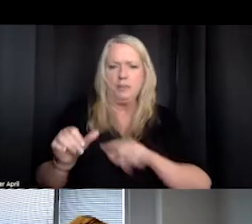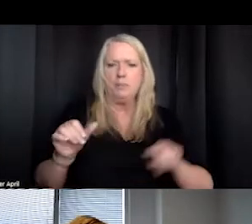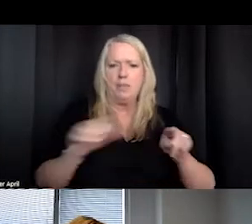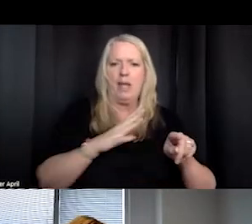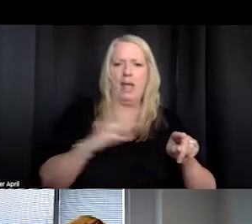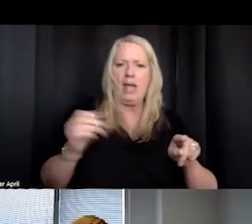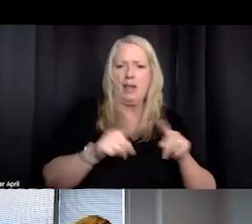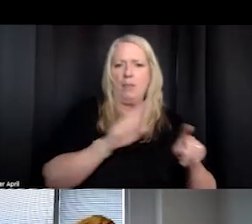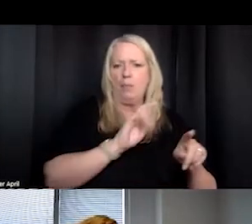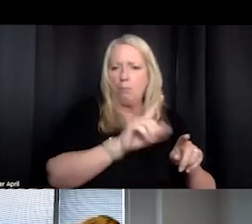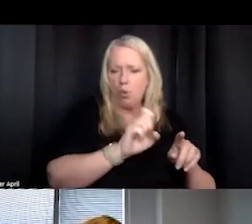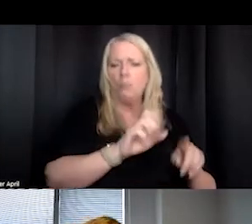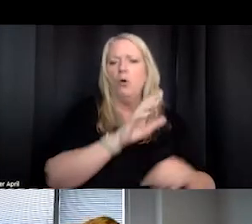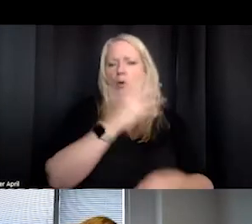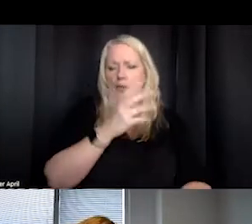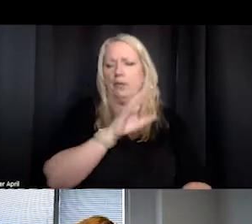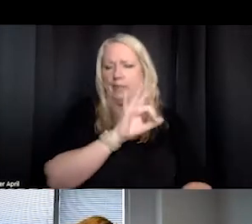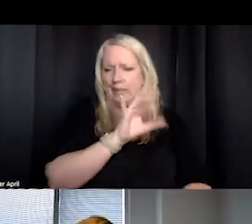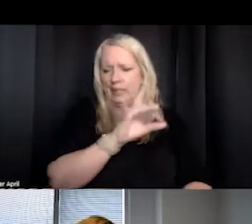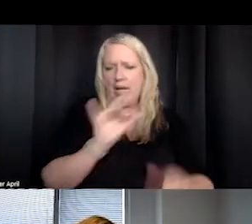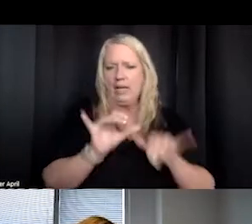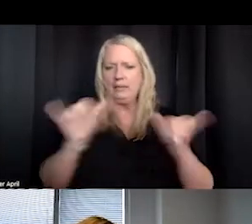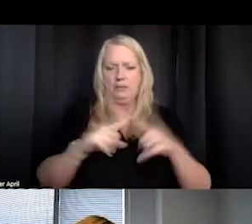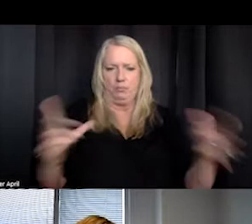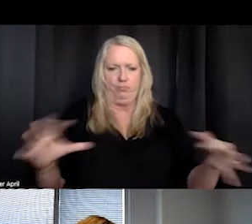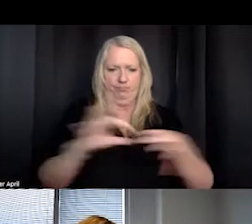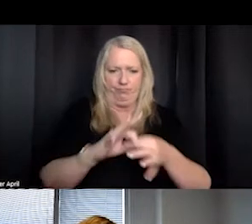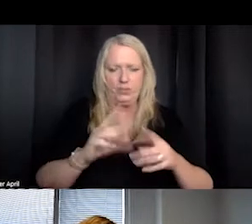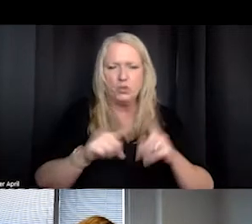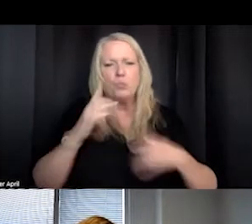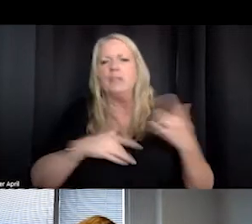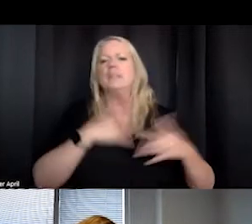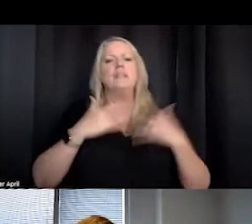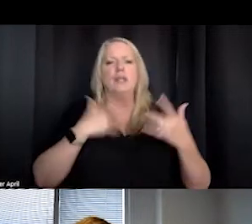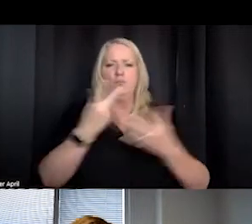CRISIS AND 988 SYSTEM. REALLY EXCITED TO, TO SEE THOSE CONNECTIONS BEING MADE. AND, REALLY